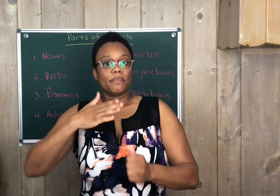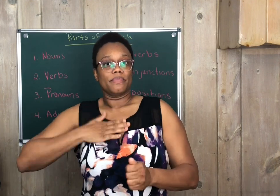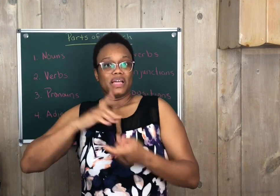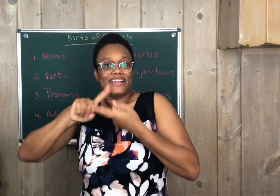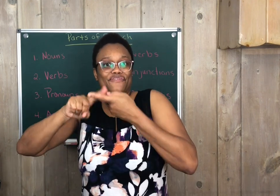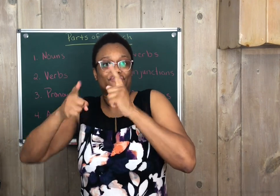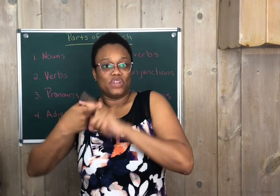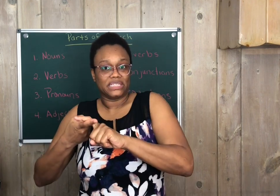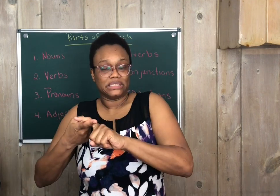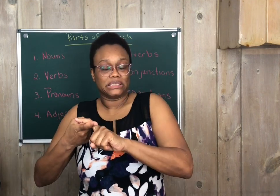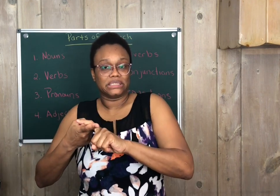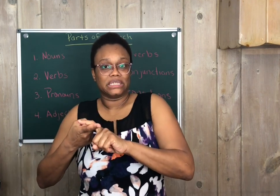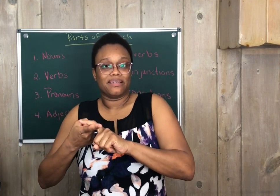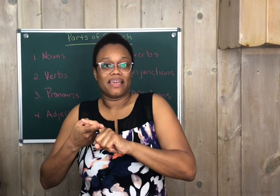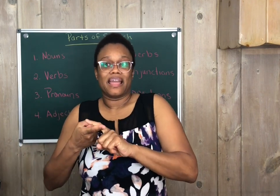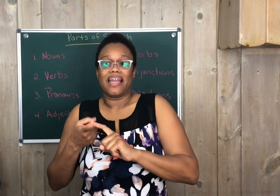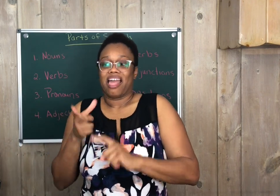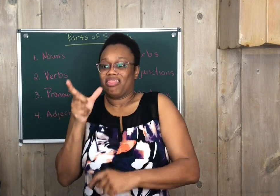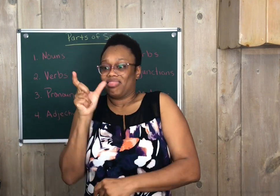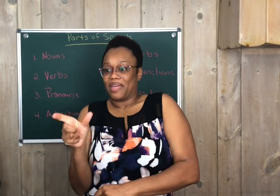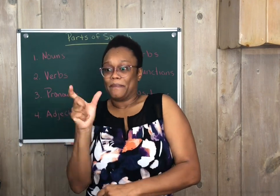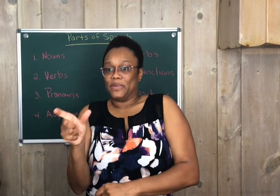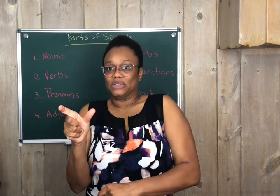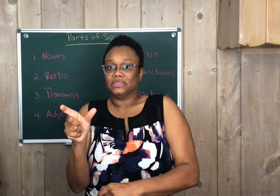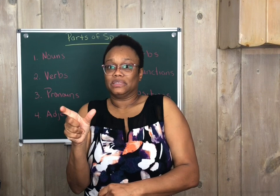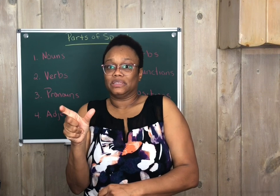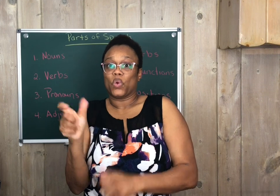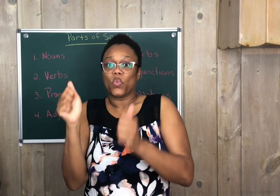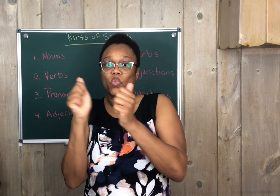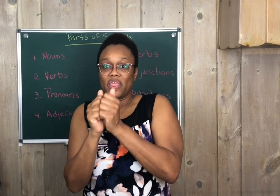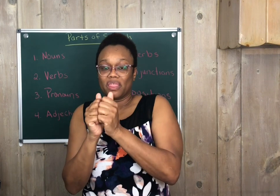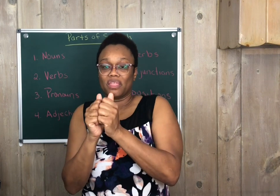With my friends that last part is a prepositional phrase